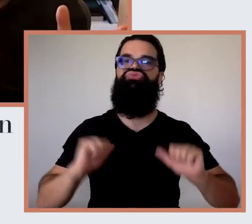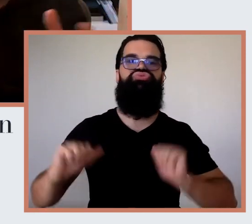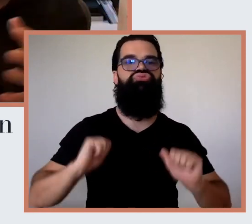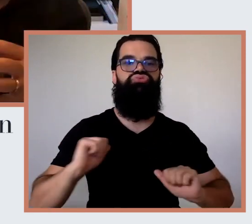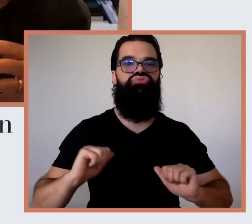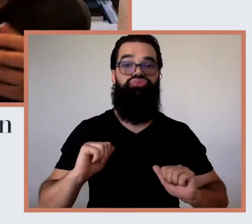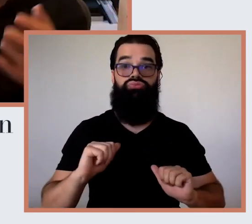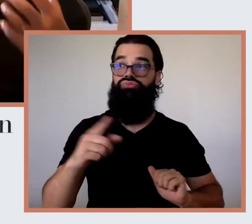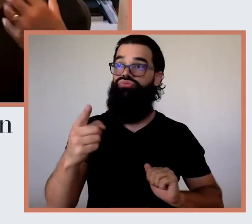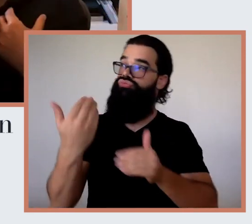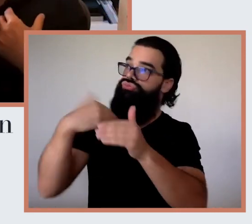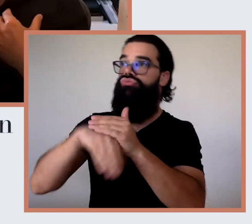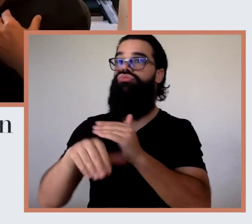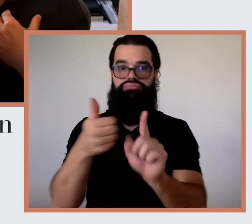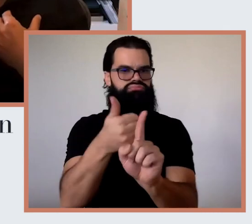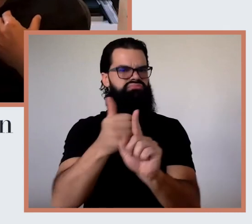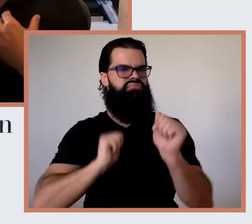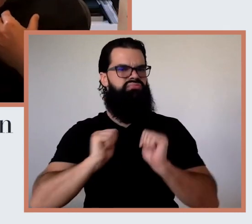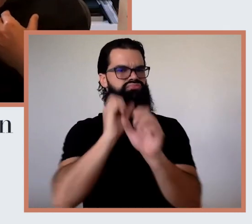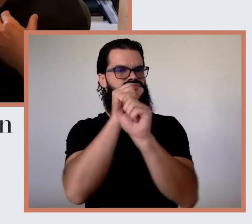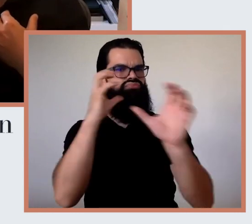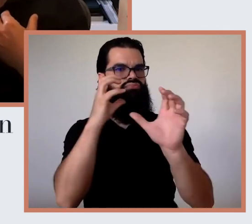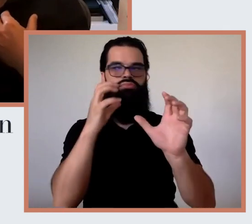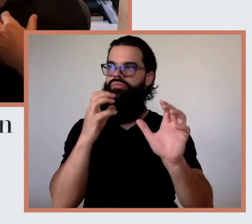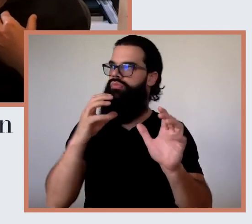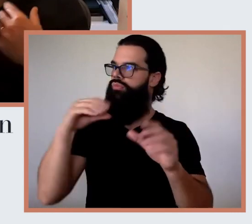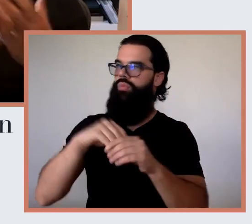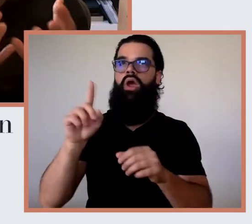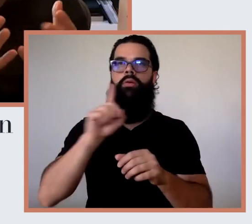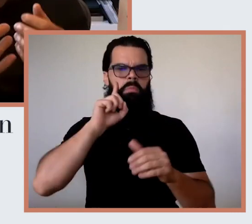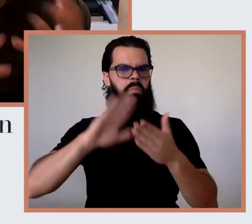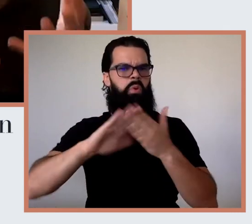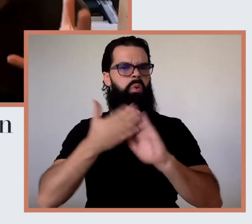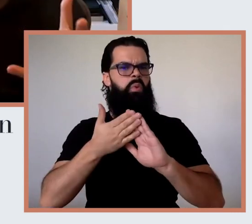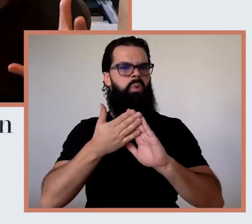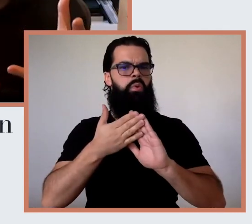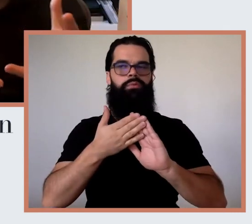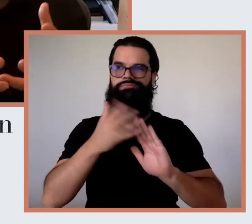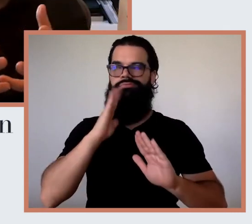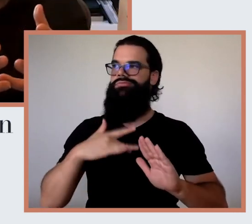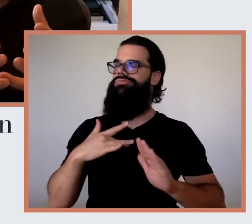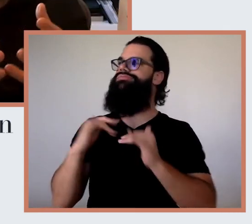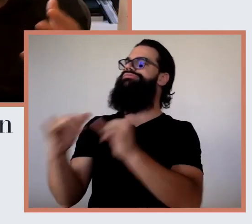And if in fact, you come as an actor who is living in the Deaf community,